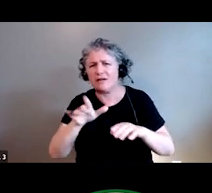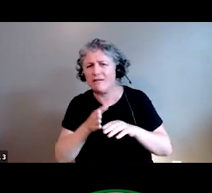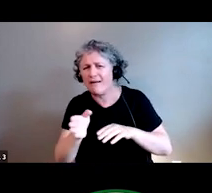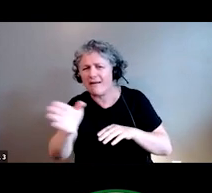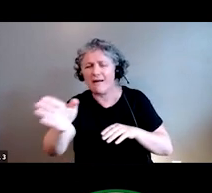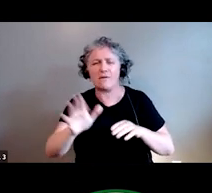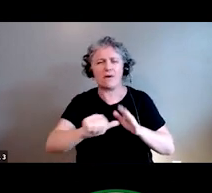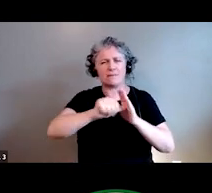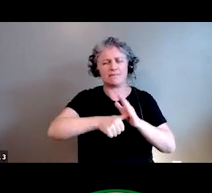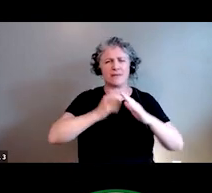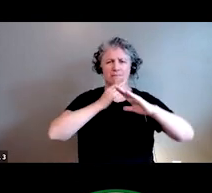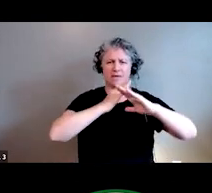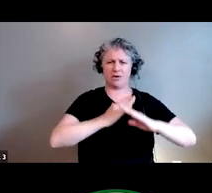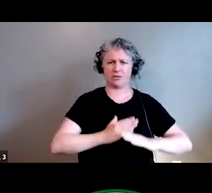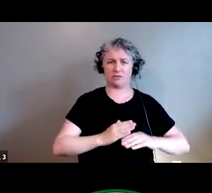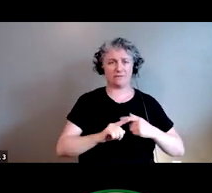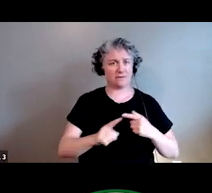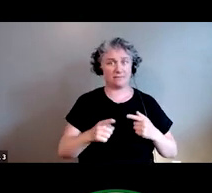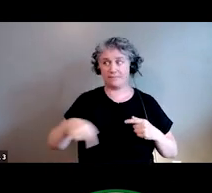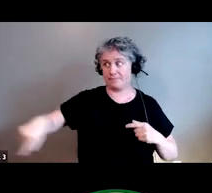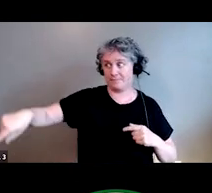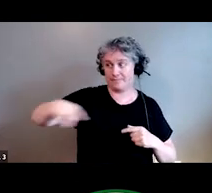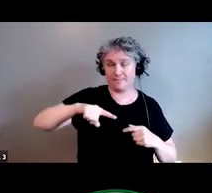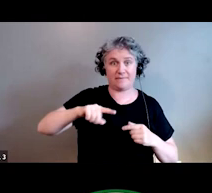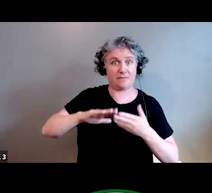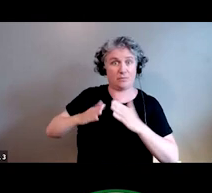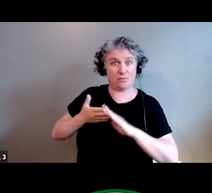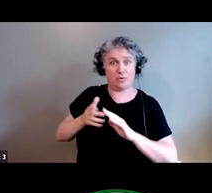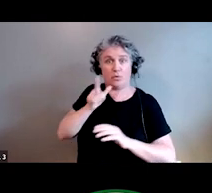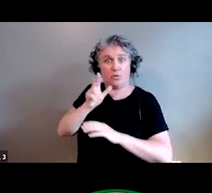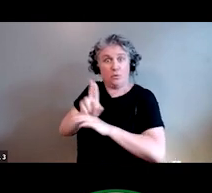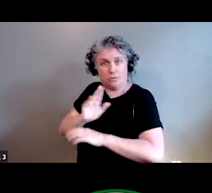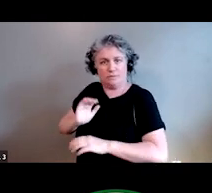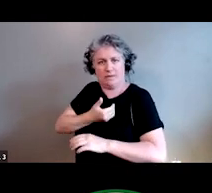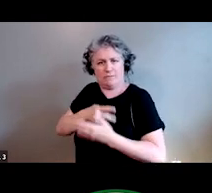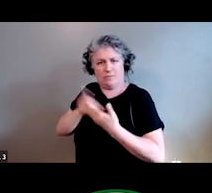users. This feedback, especially more so from the individual that a destination visitors